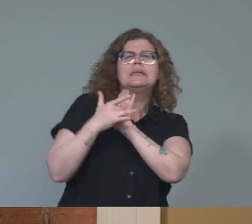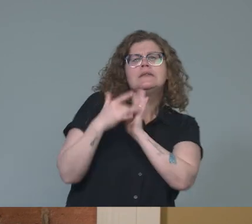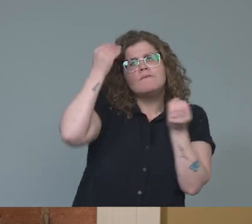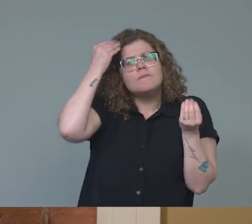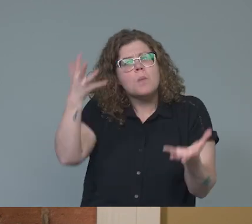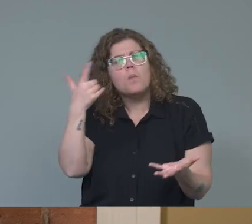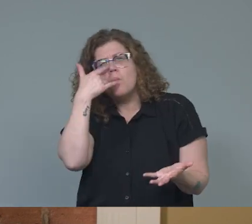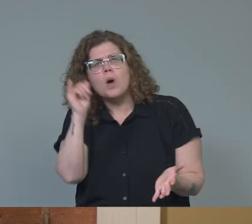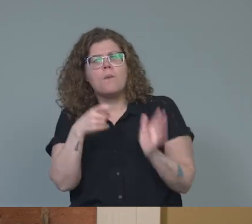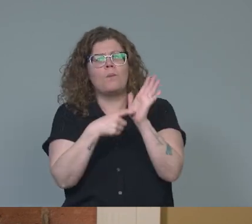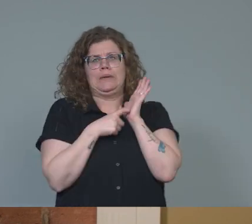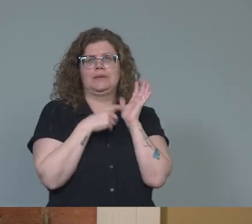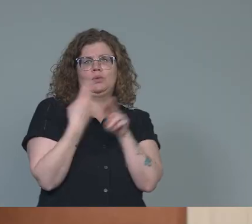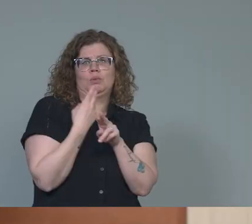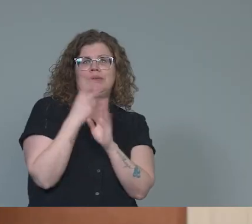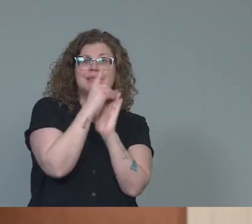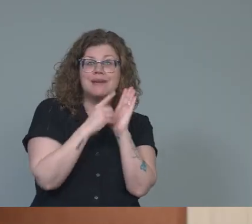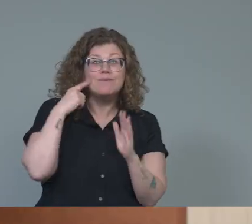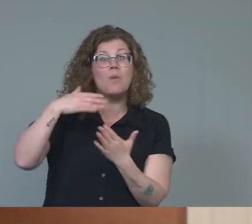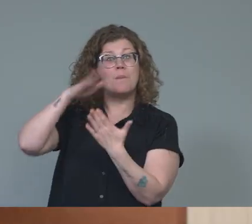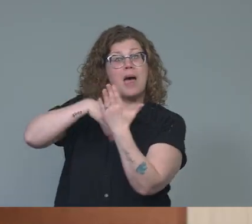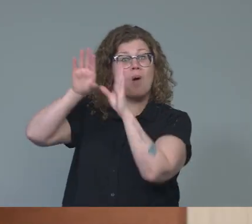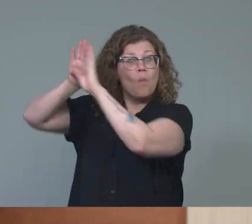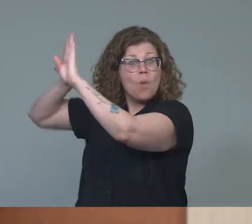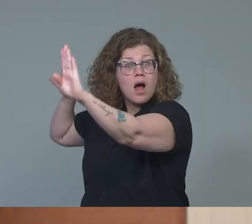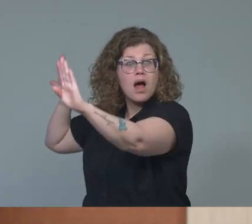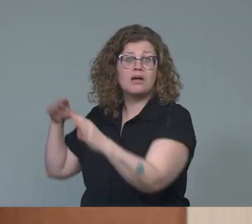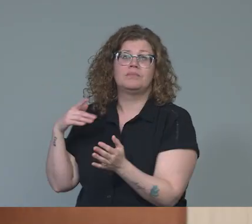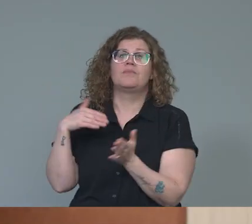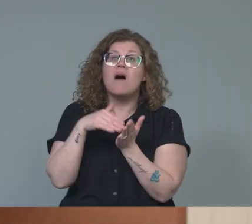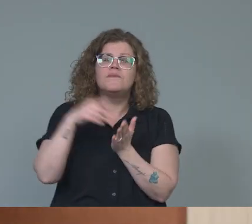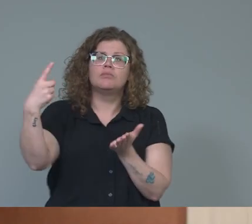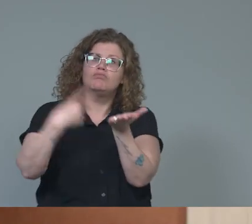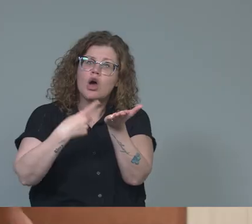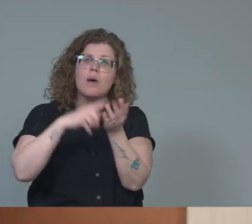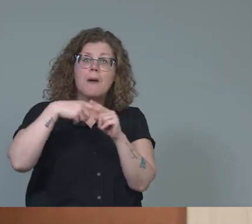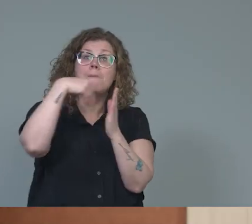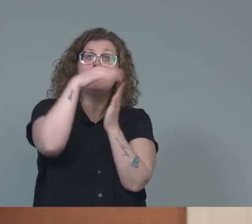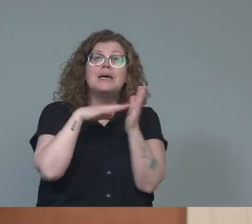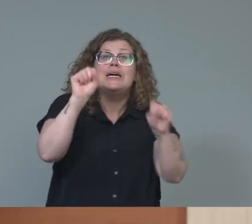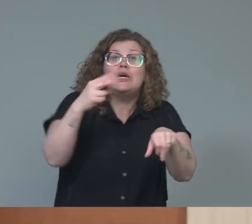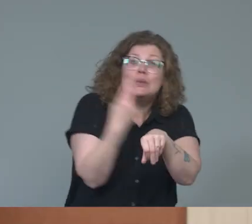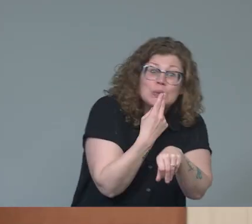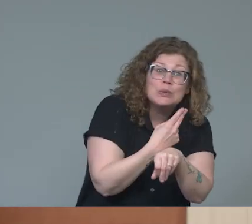even a centimeter off of a wall and there are attachments required, or glue or bolts or anything like that, that's when you start